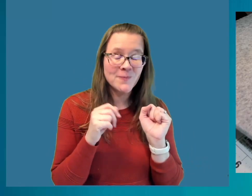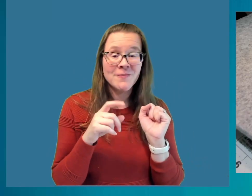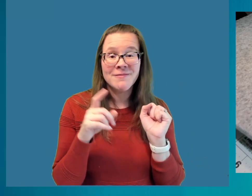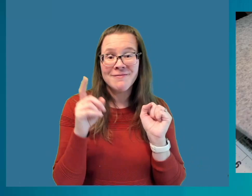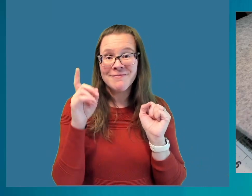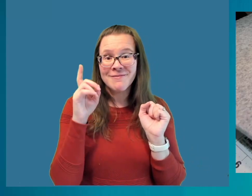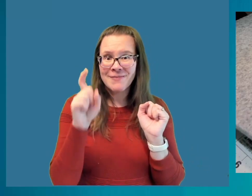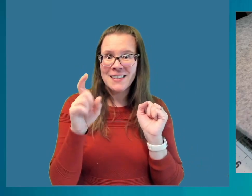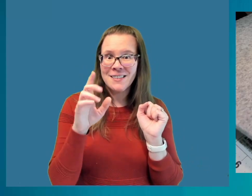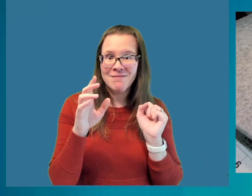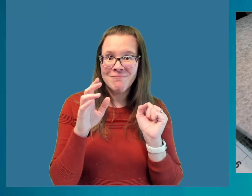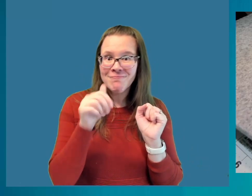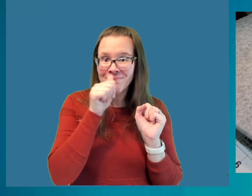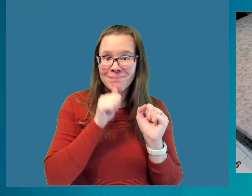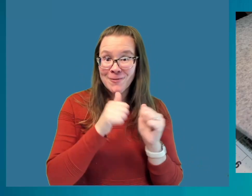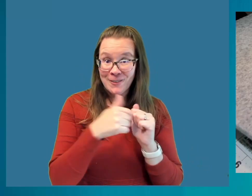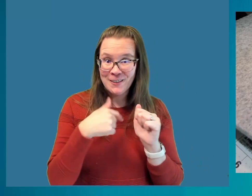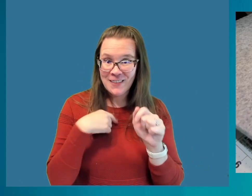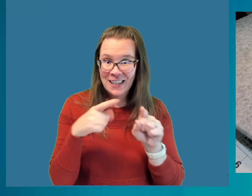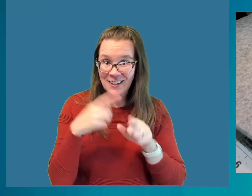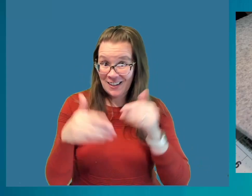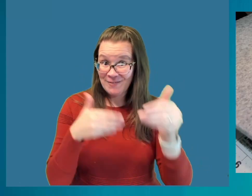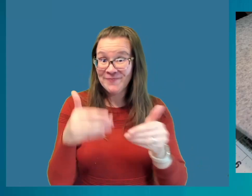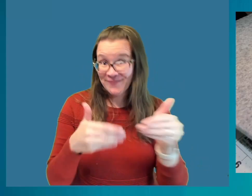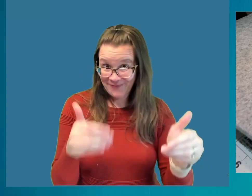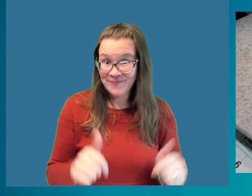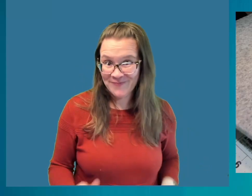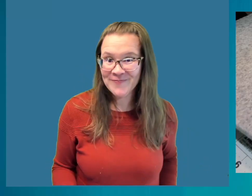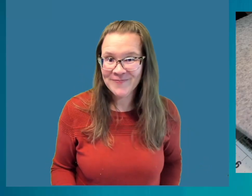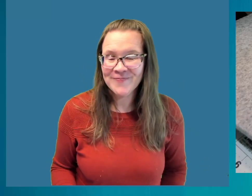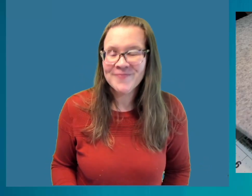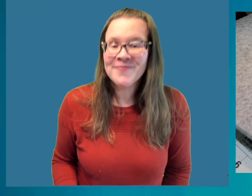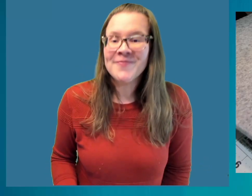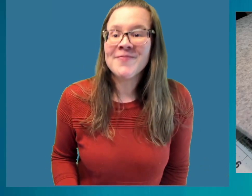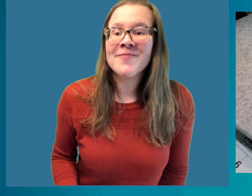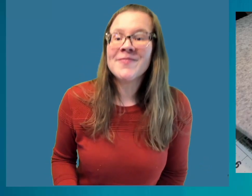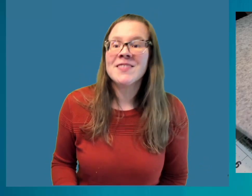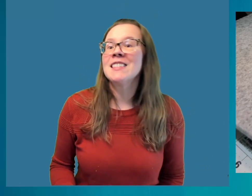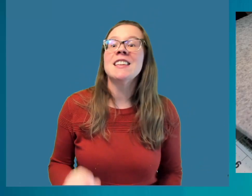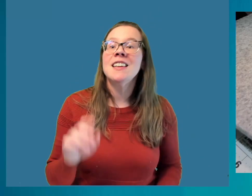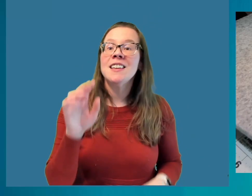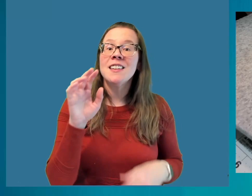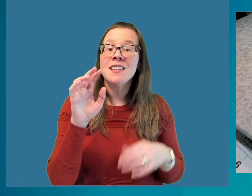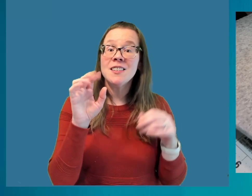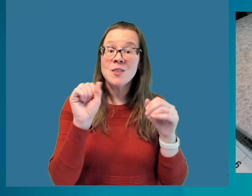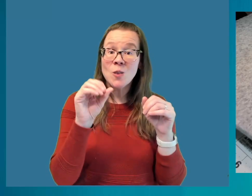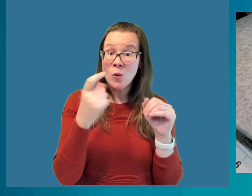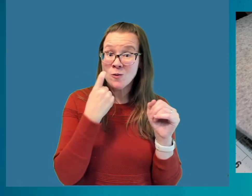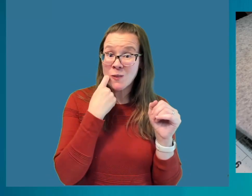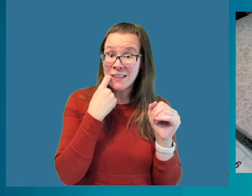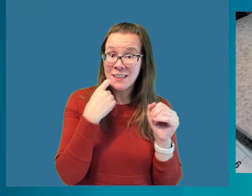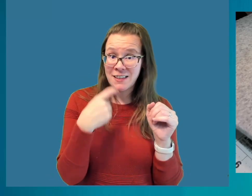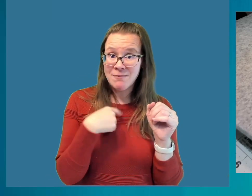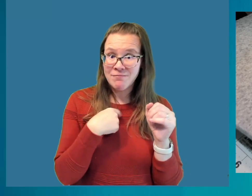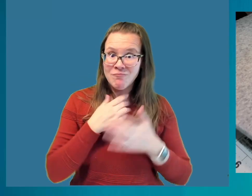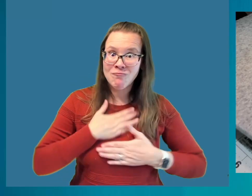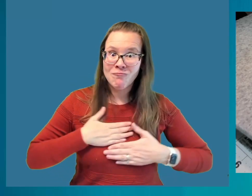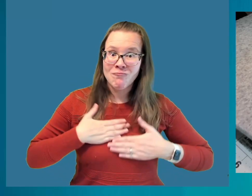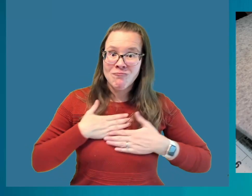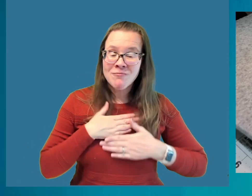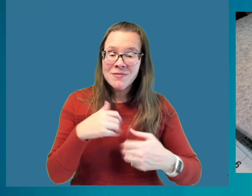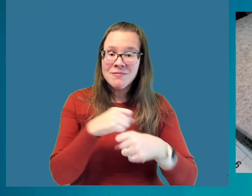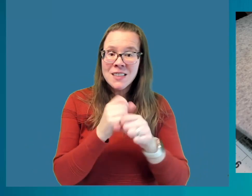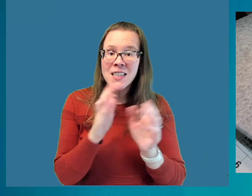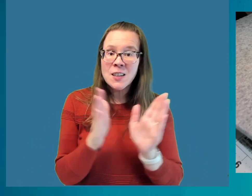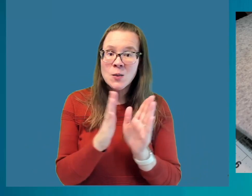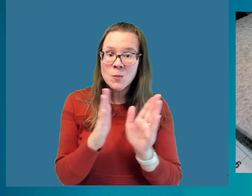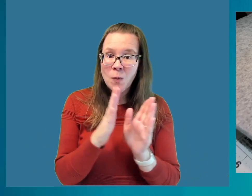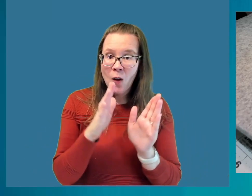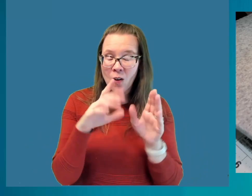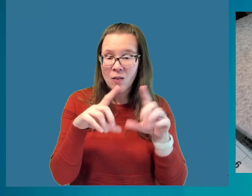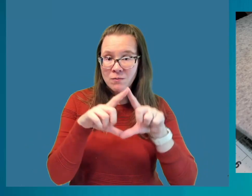the amount of time that I spend editing. So be patient as I use OBS today for the first time.